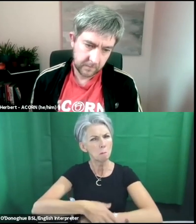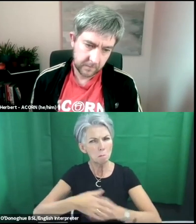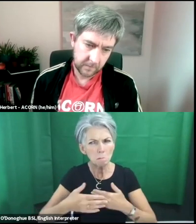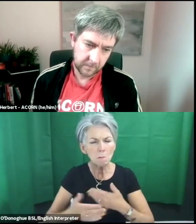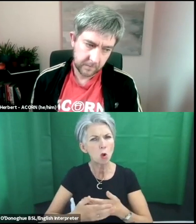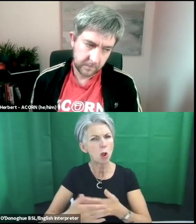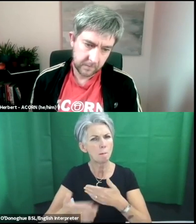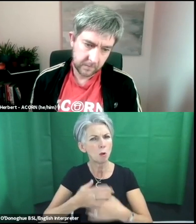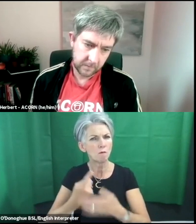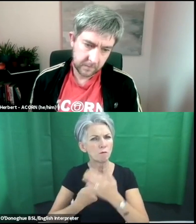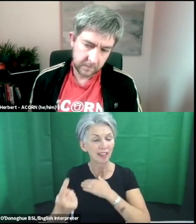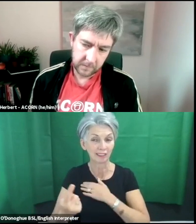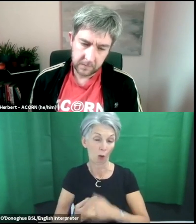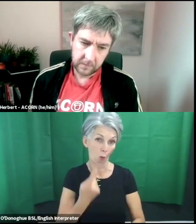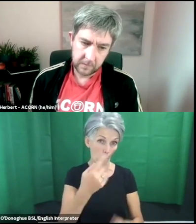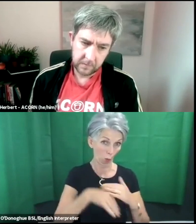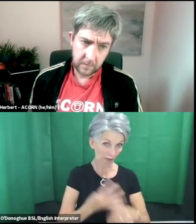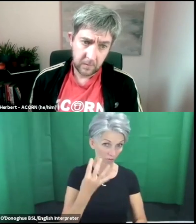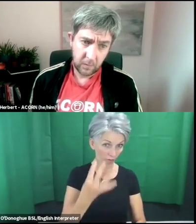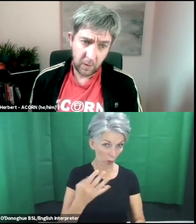So one in four workers in the UK are freelance already.